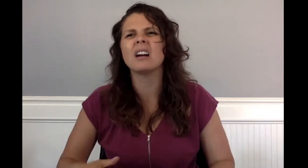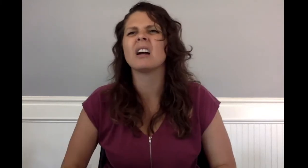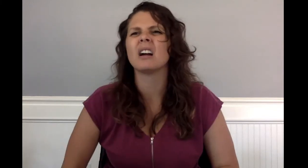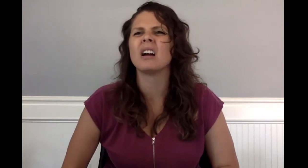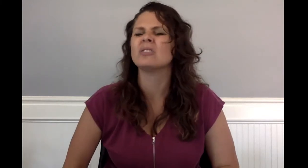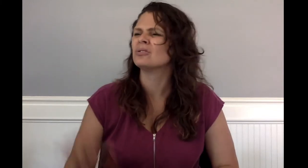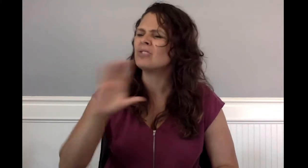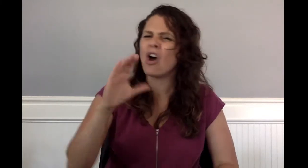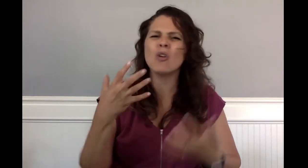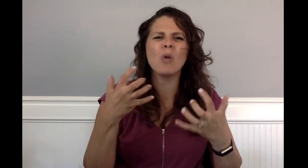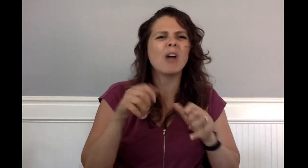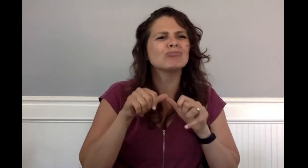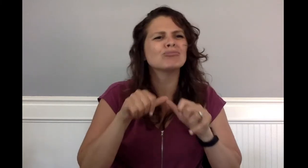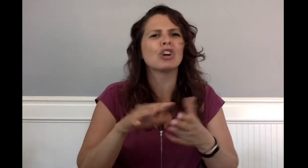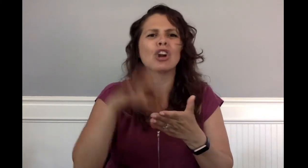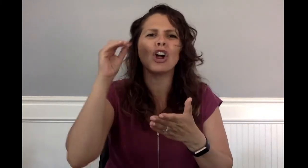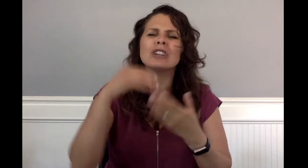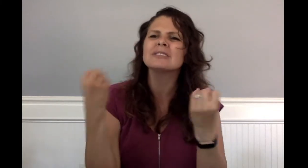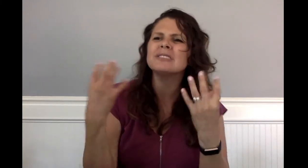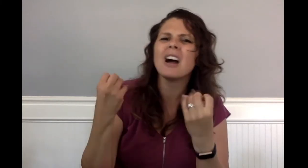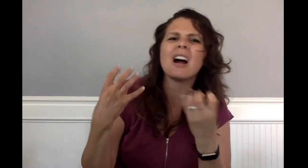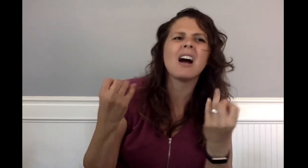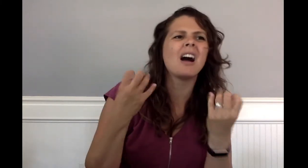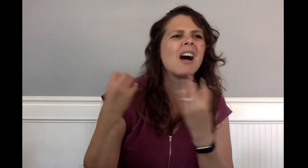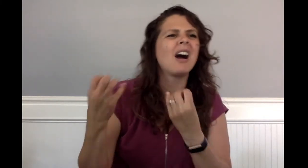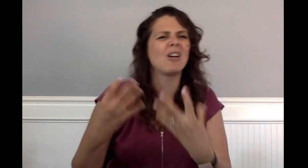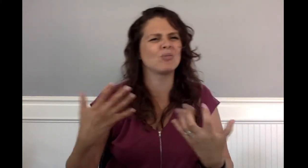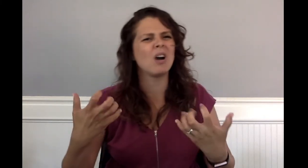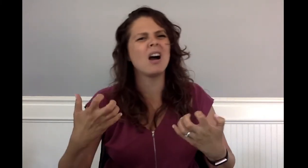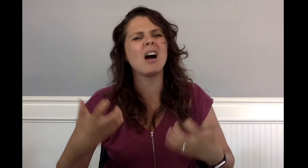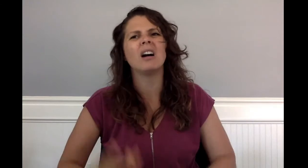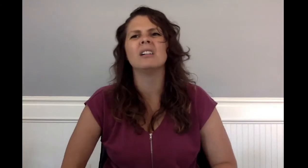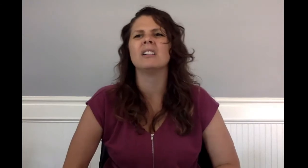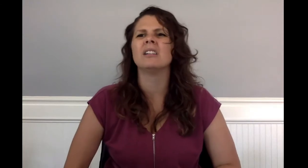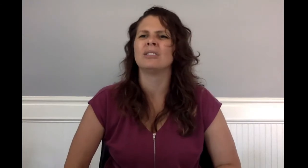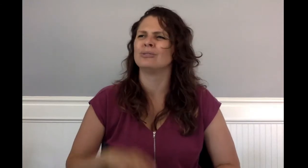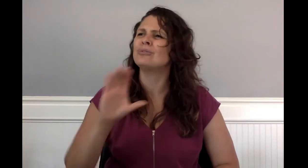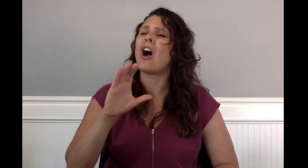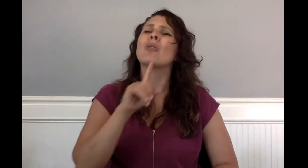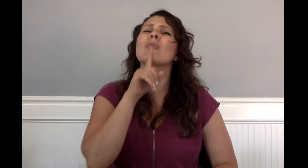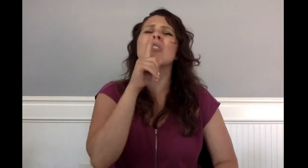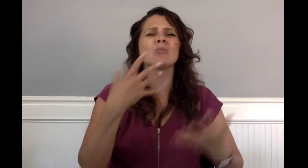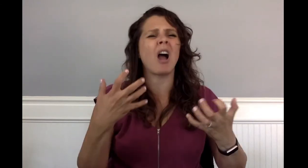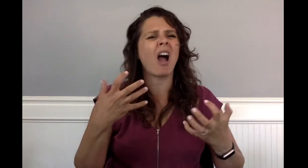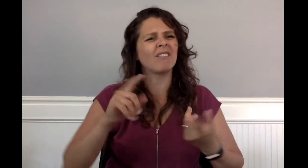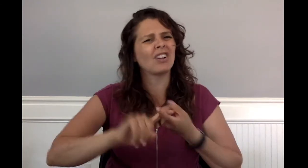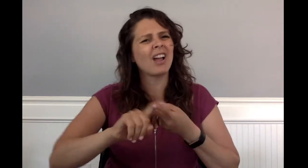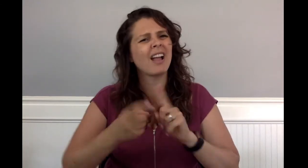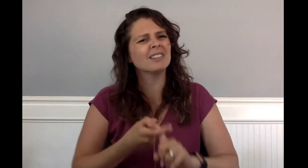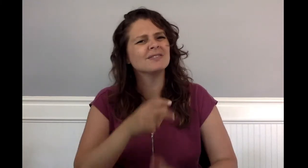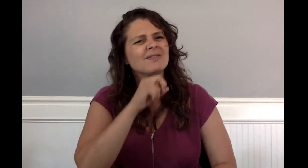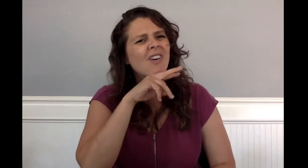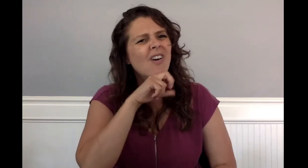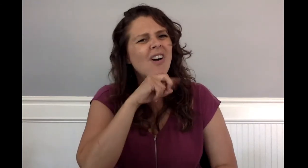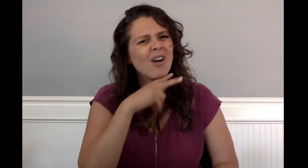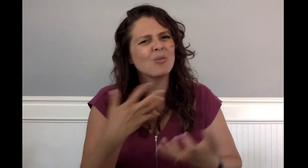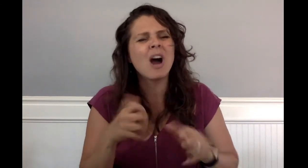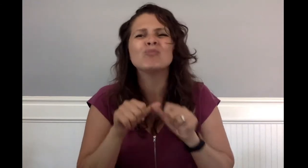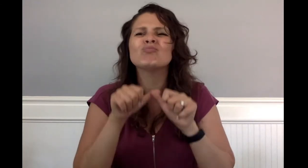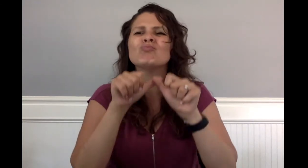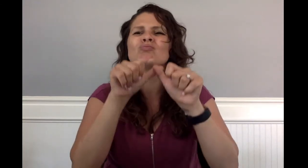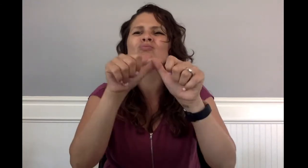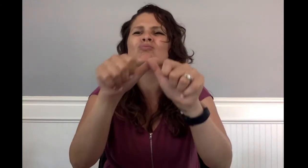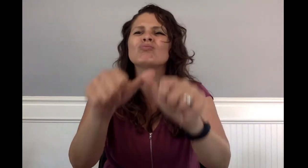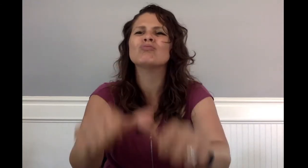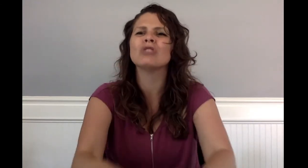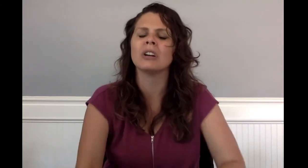He wanted to keep learning sign language. He wanted to be friends with Frog.